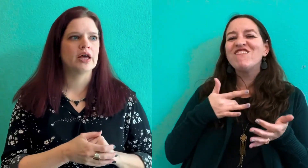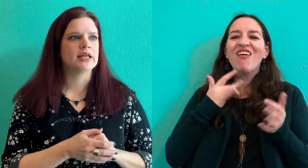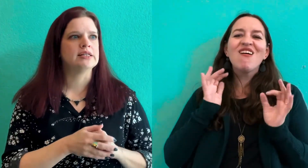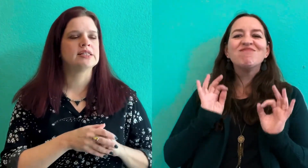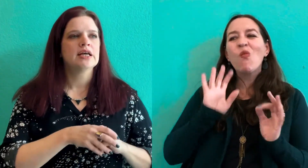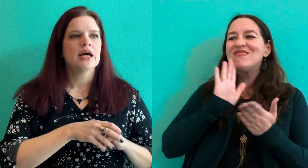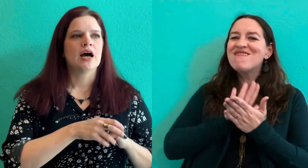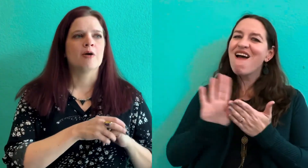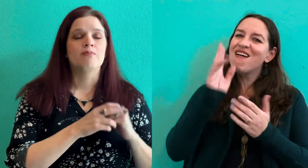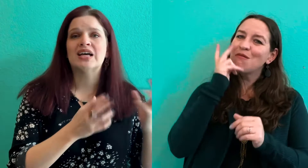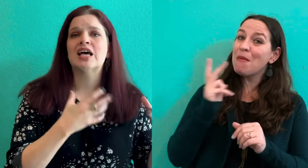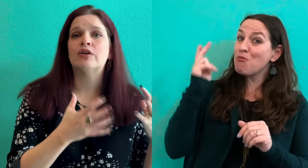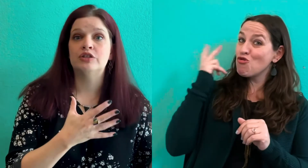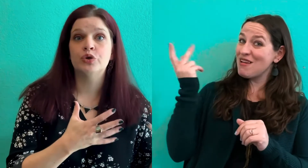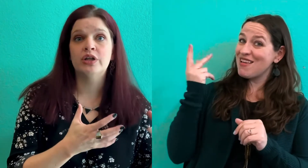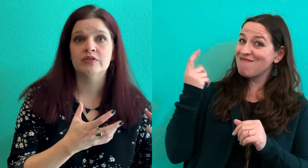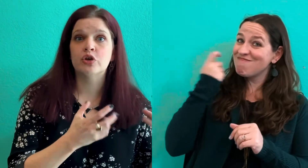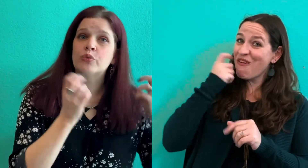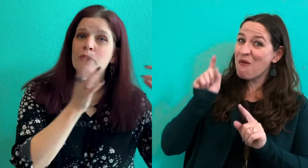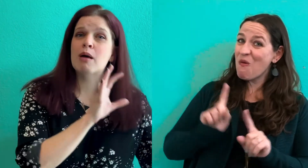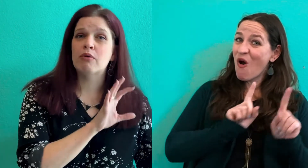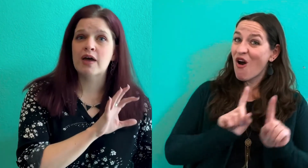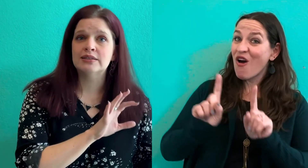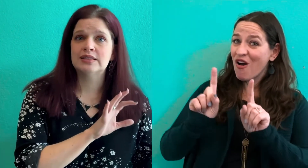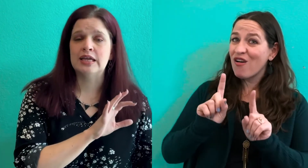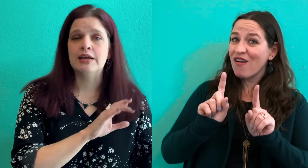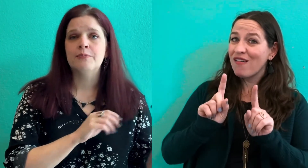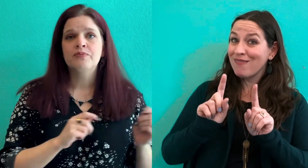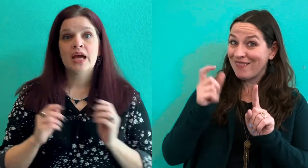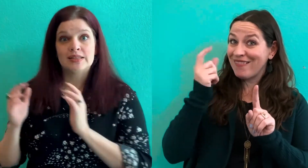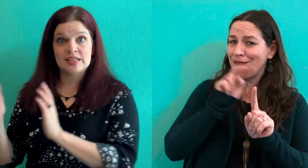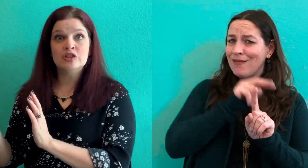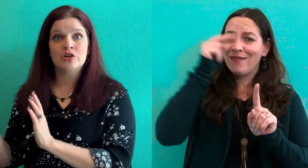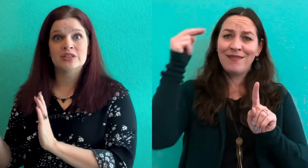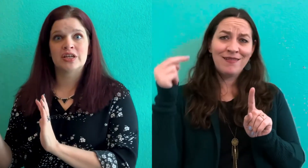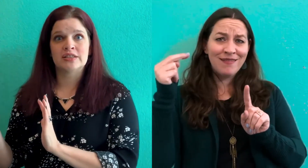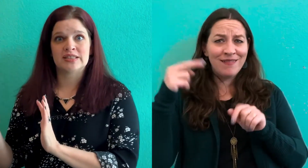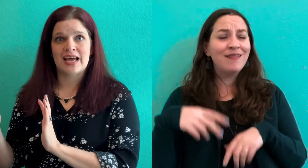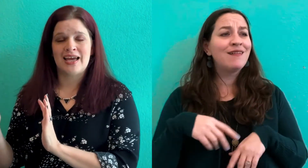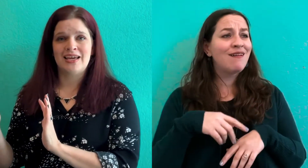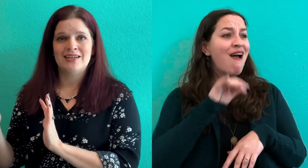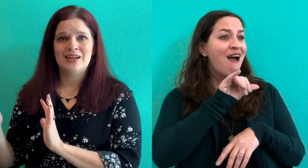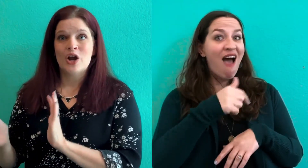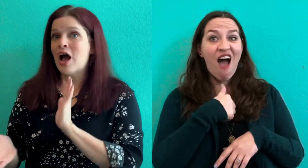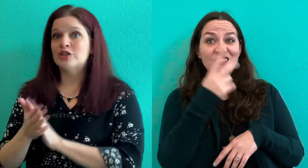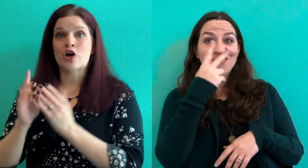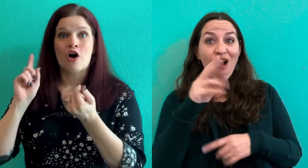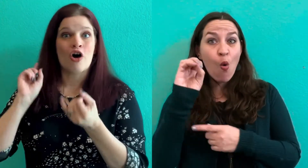And that's how an intuitive is going to remember that scene. A sensor is going to say, I saw